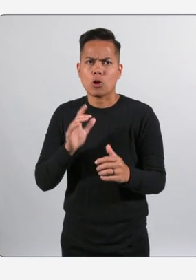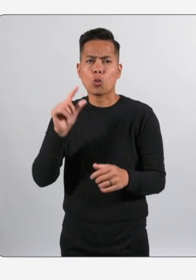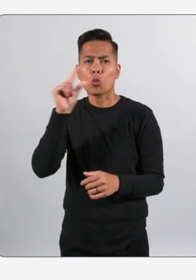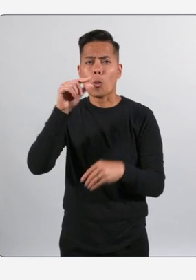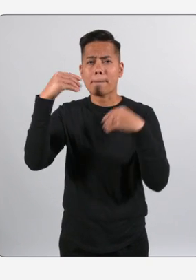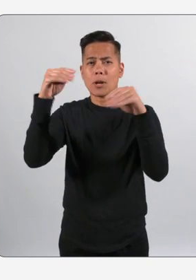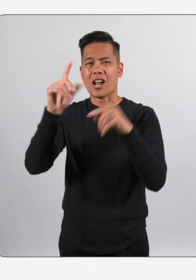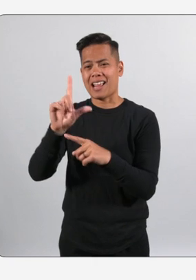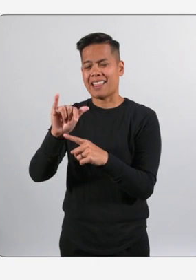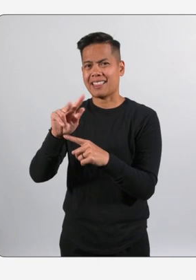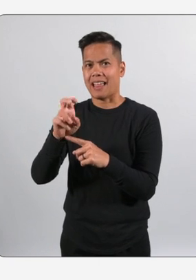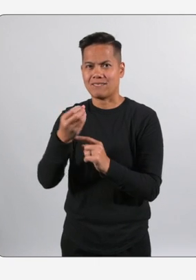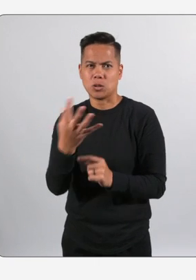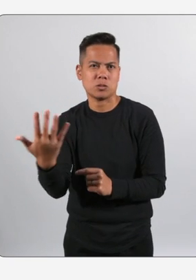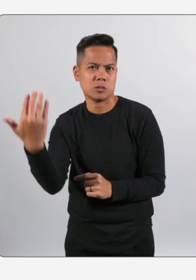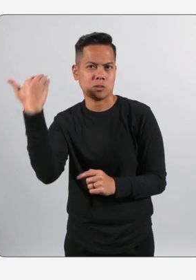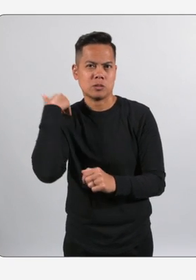ago. The customer journeys we're